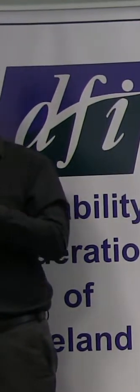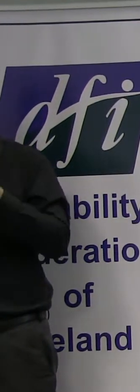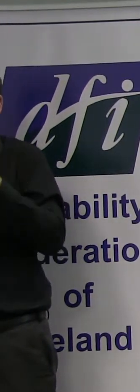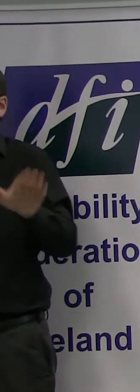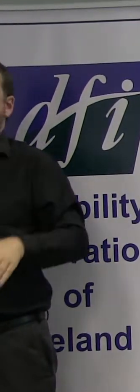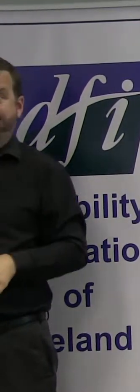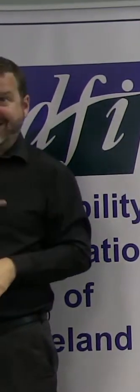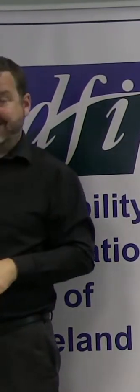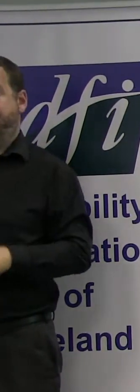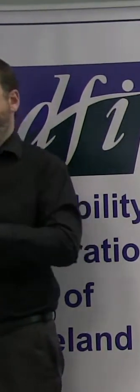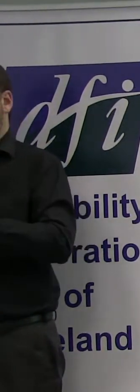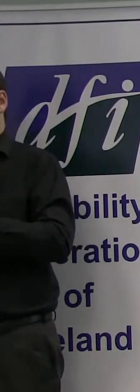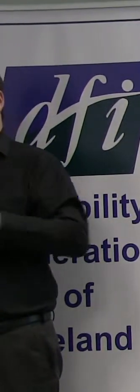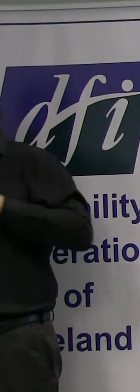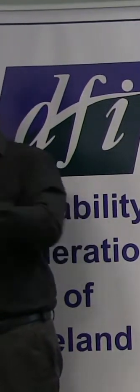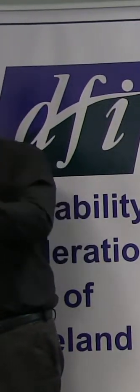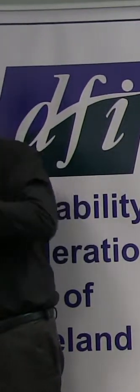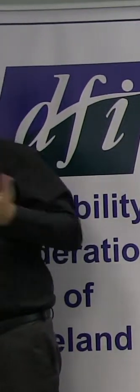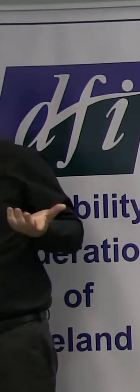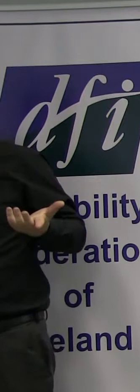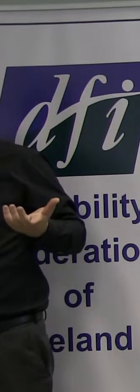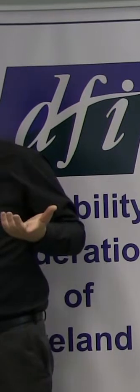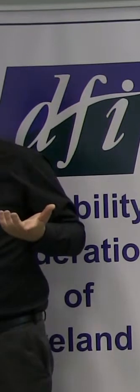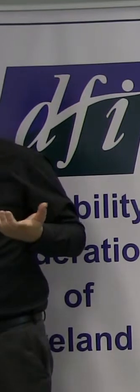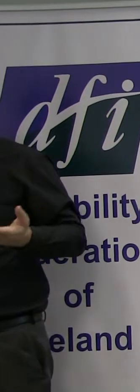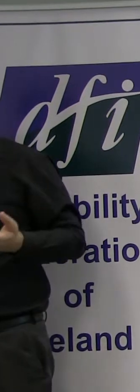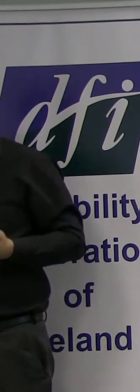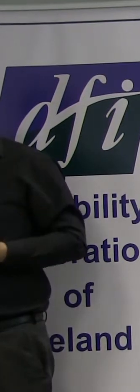mindful of dust and so we've been working really are forceful the area of